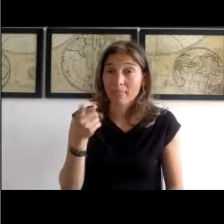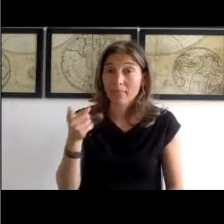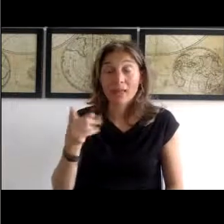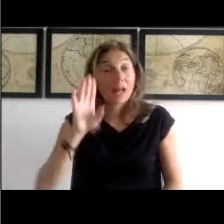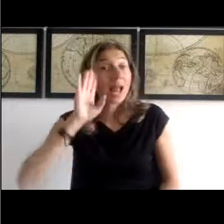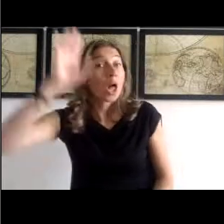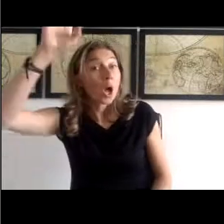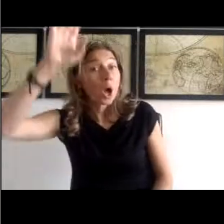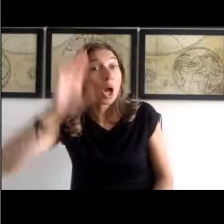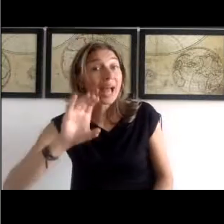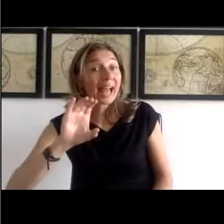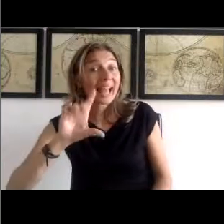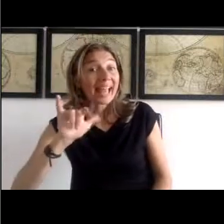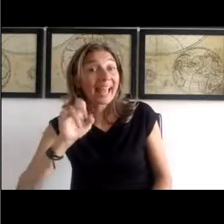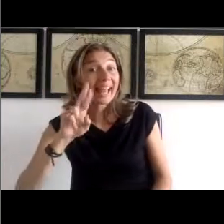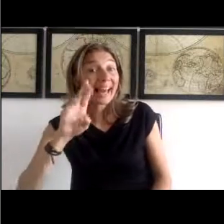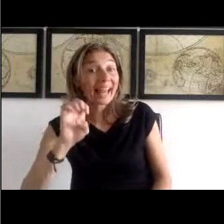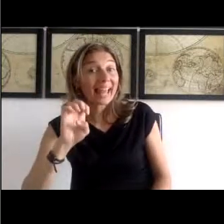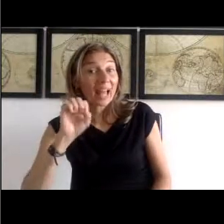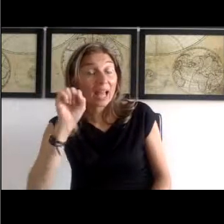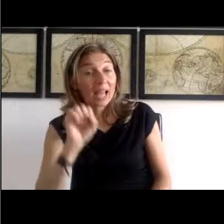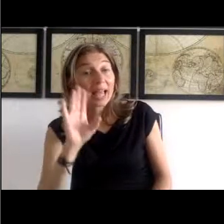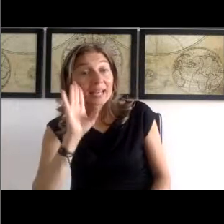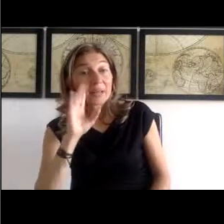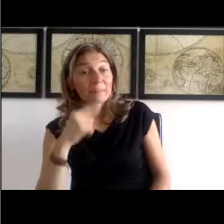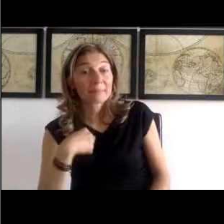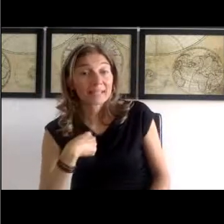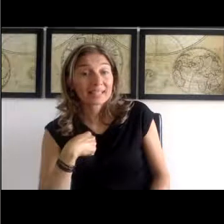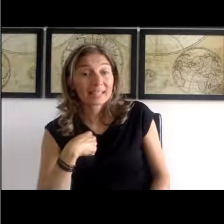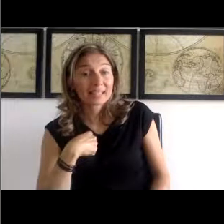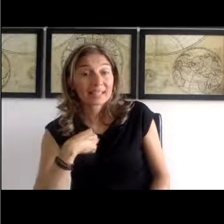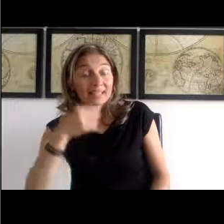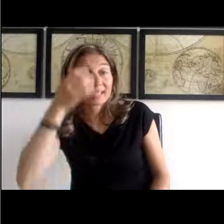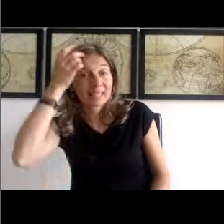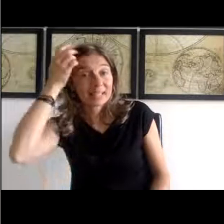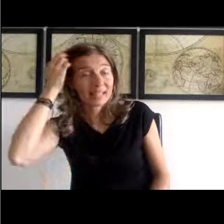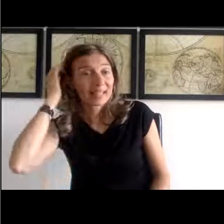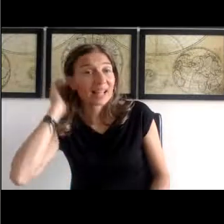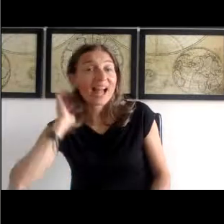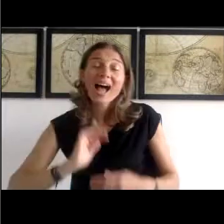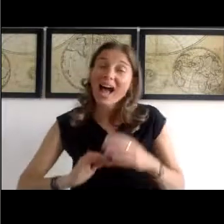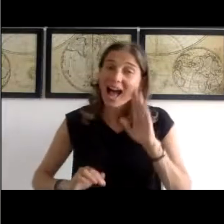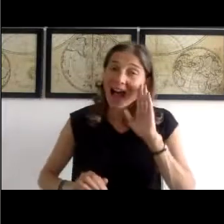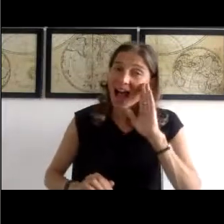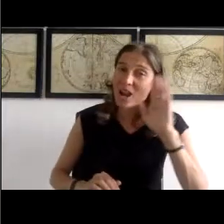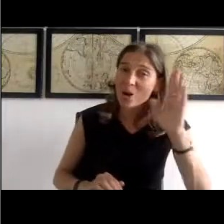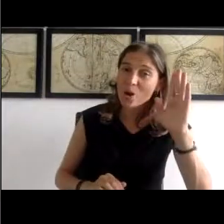it was like the assistance and as it turned out, the cooperation